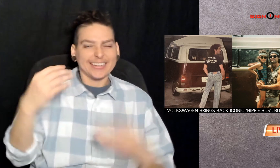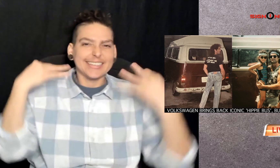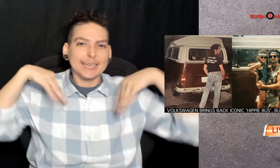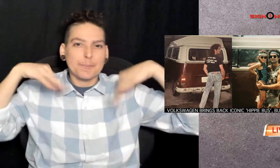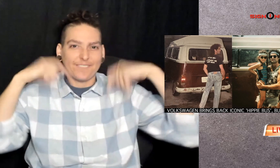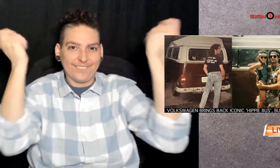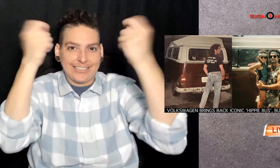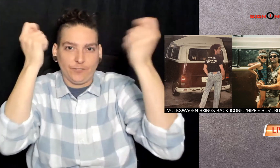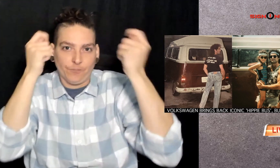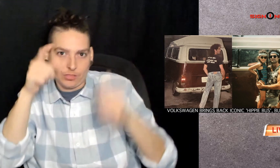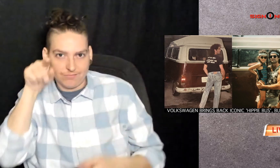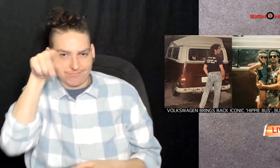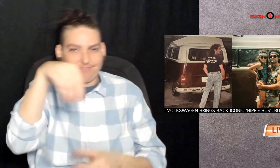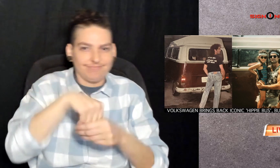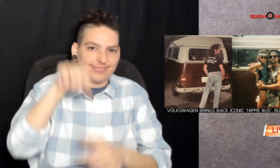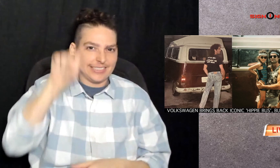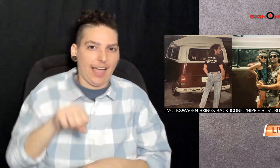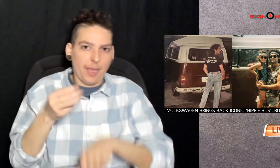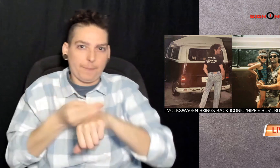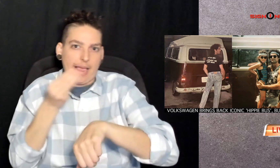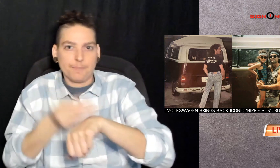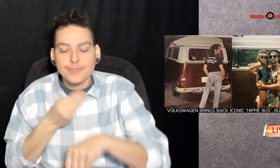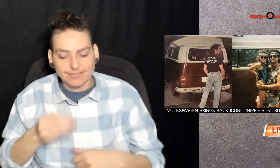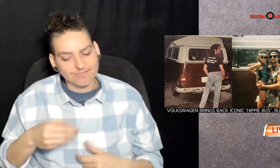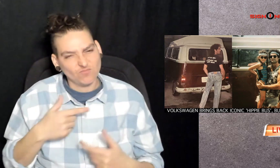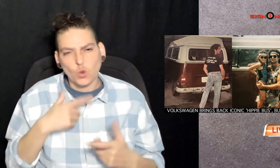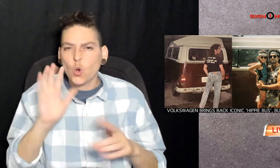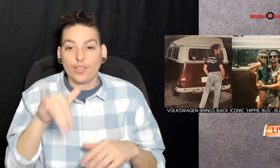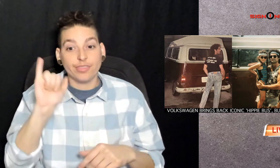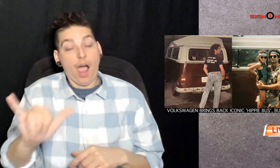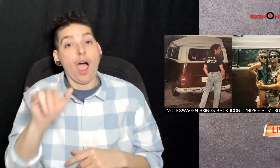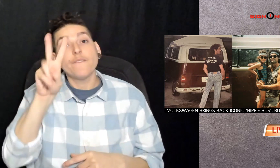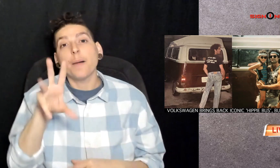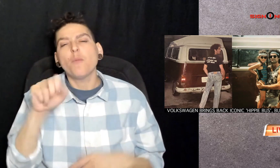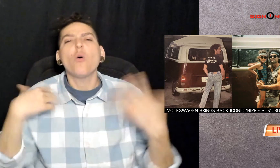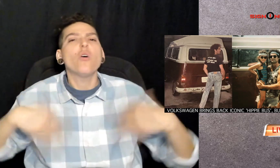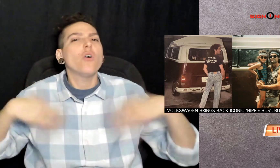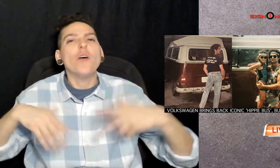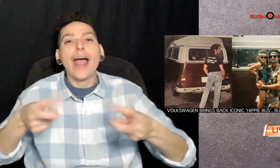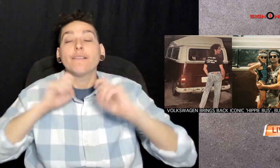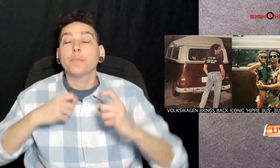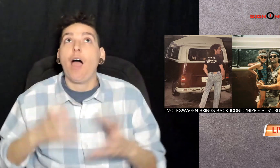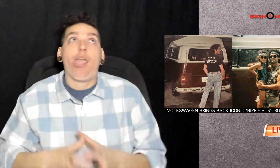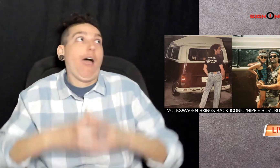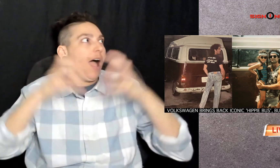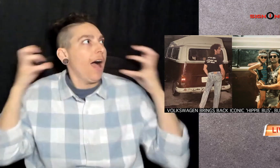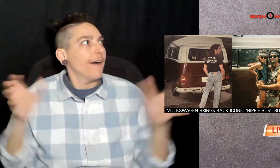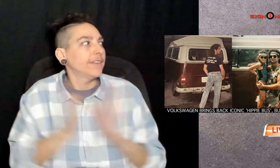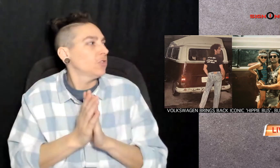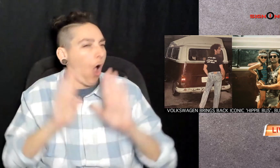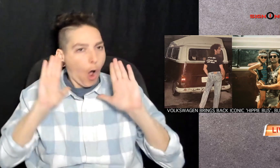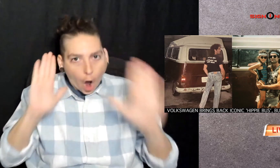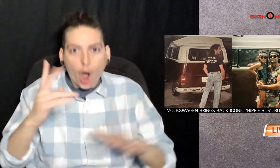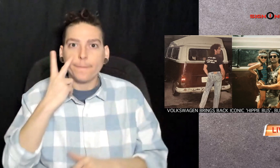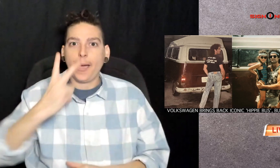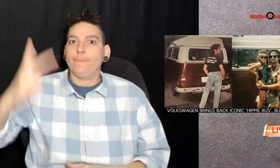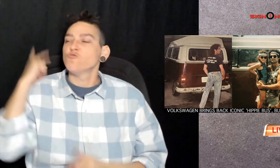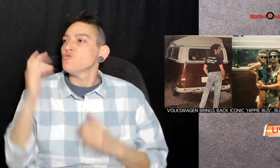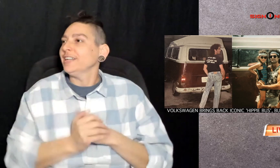to hippie festivals in that one in South Miami that VW bus gave me so many awesome memories